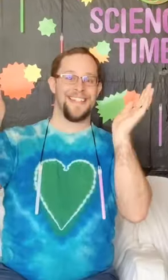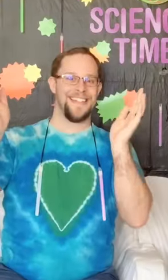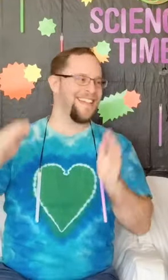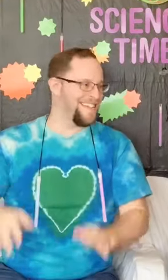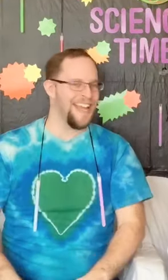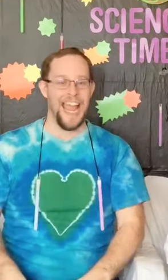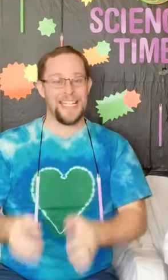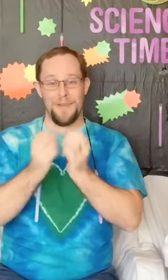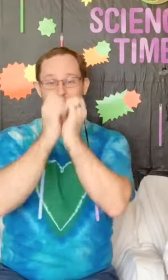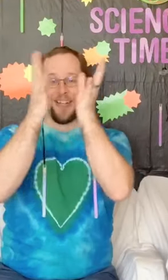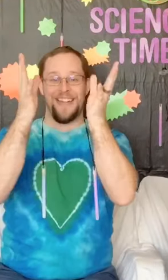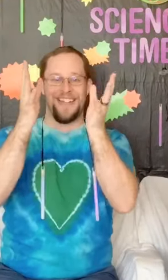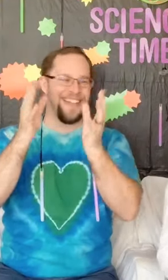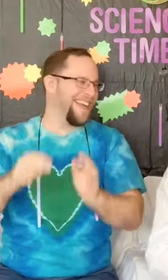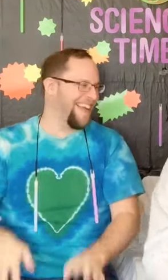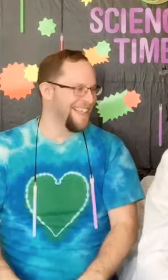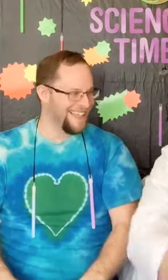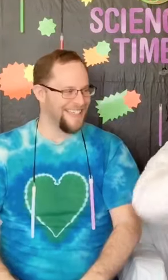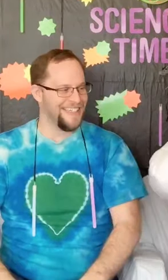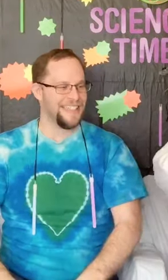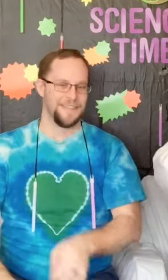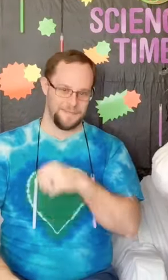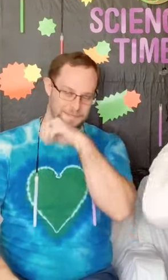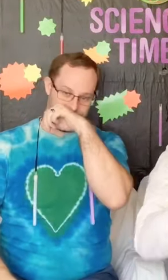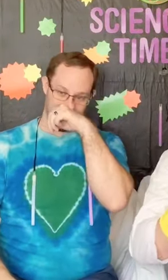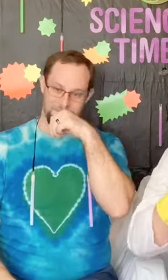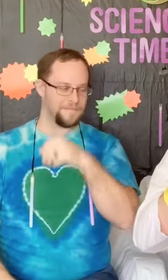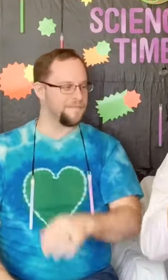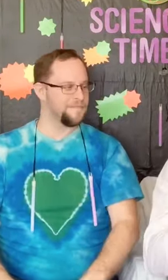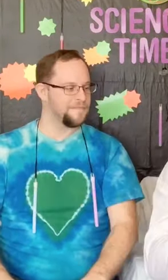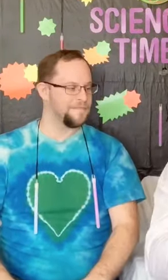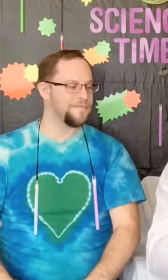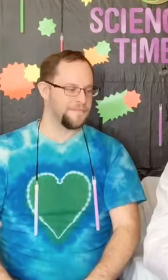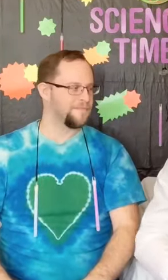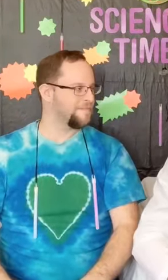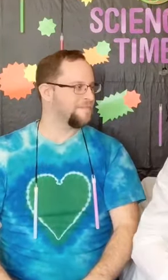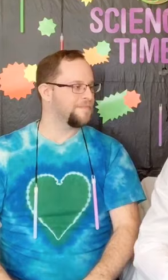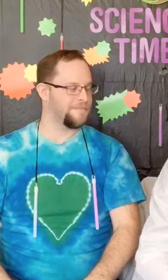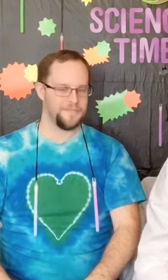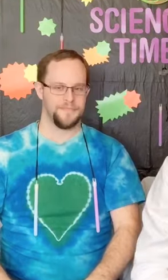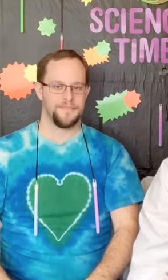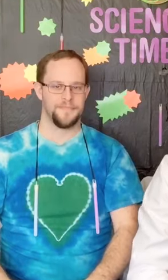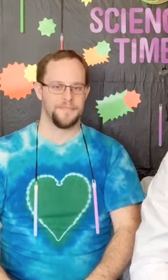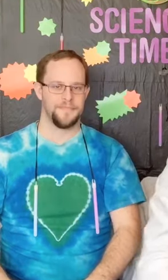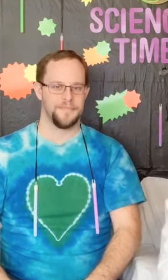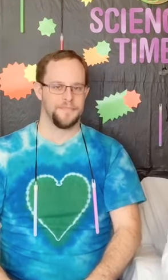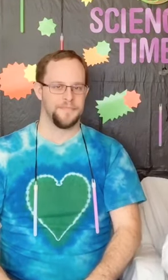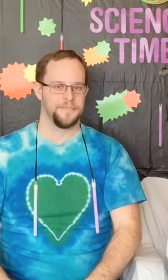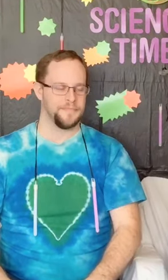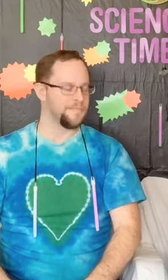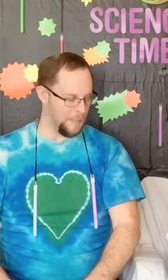Explosions! CALI: If you do have to sneeze, sneeze into your elbow, or shirt, away from people. It's very important. Okay. Anyways.